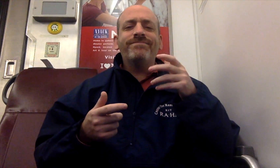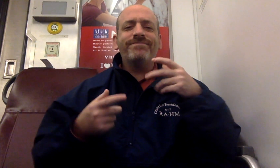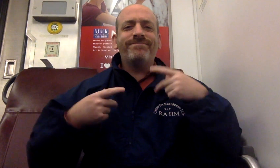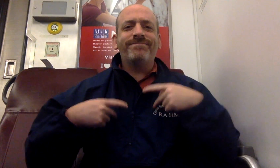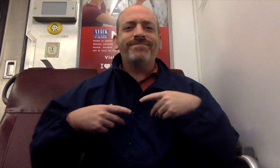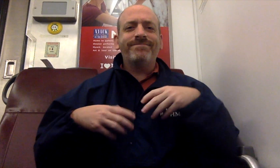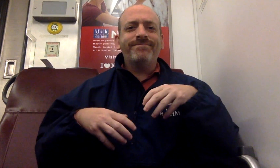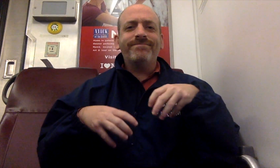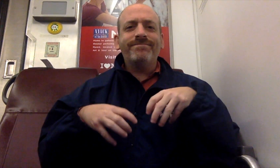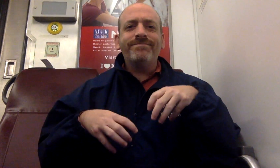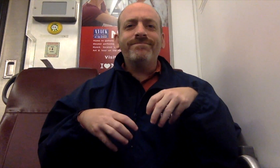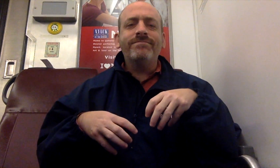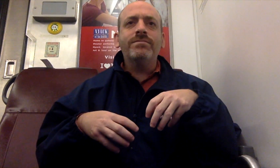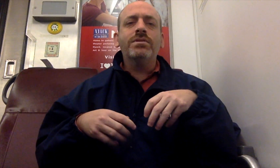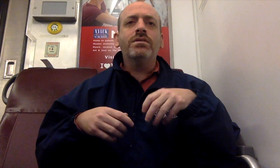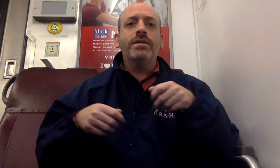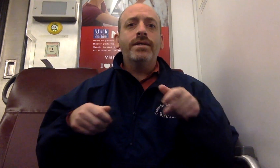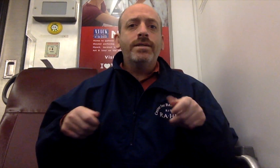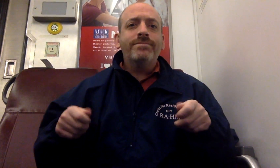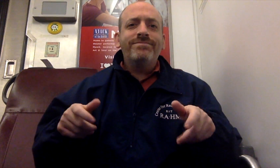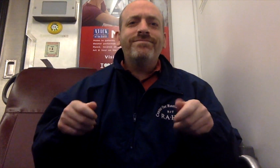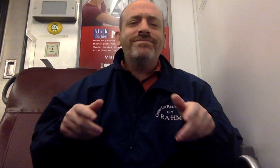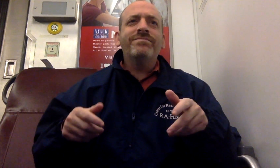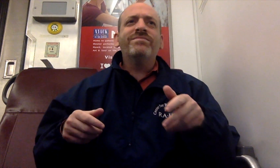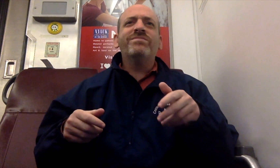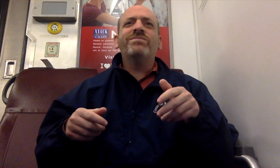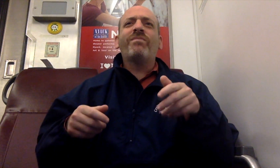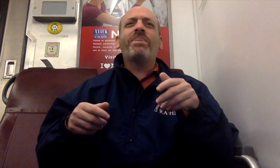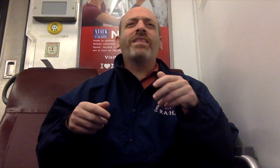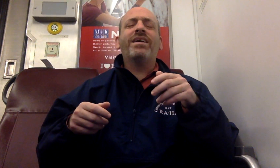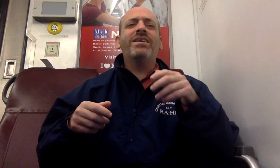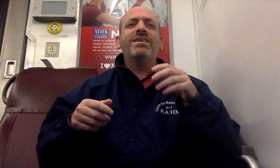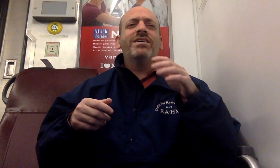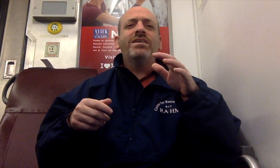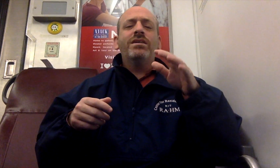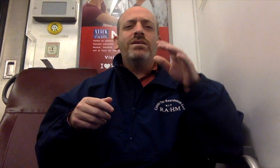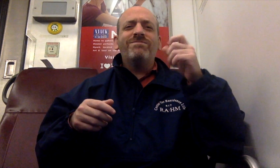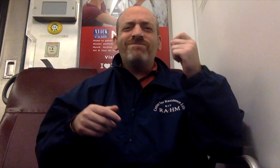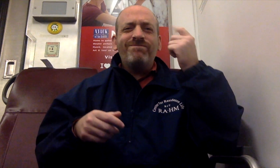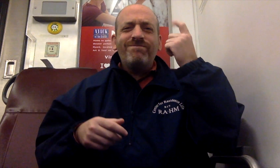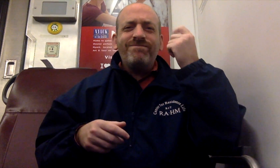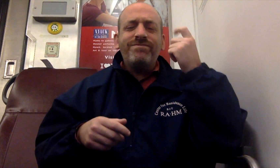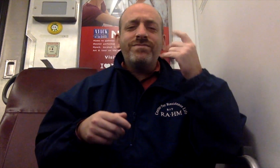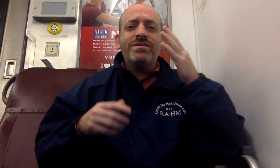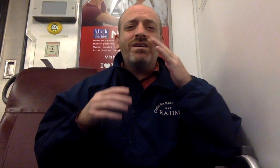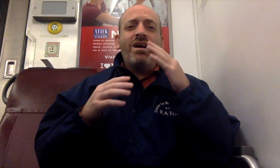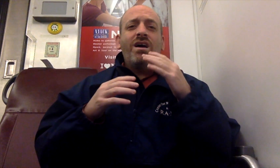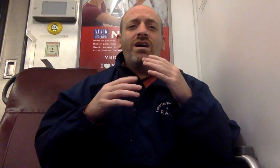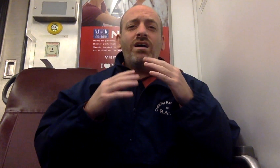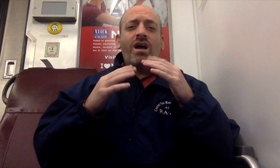mobility challenges, wheelchair users, cognitive disabilities,